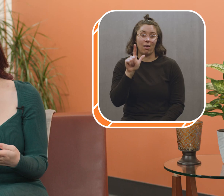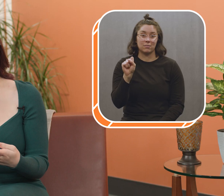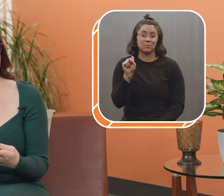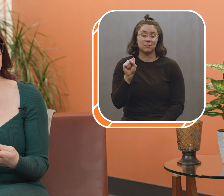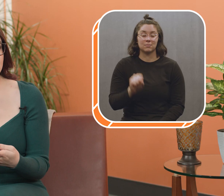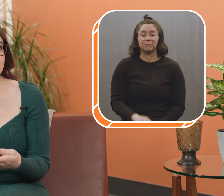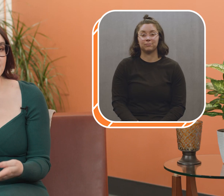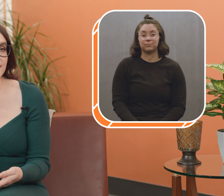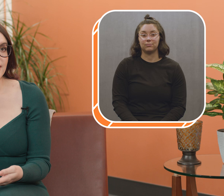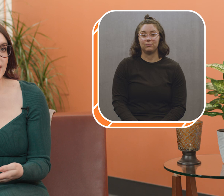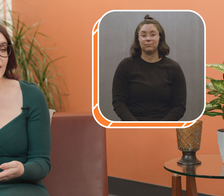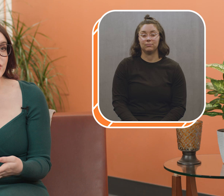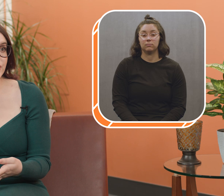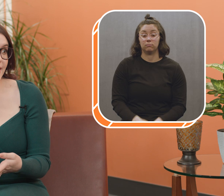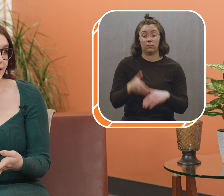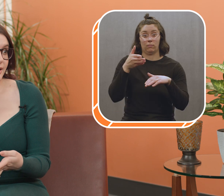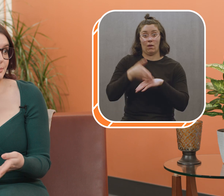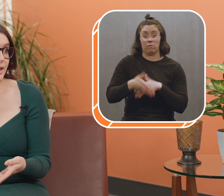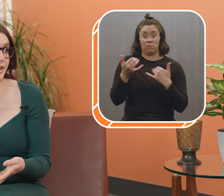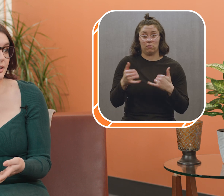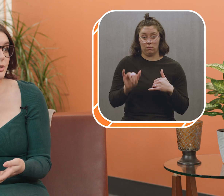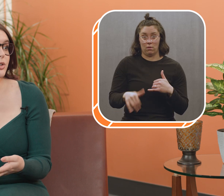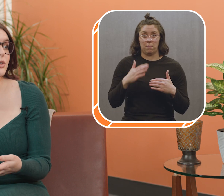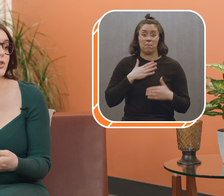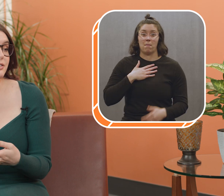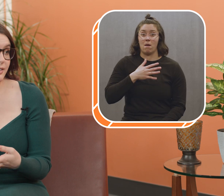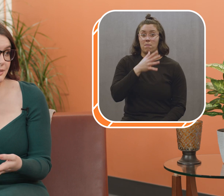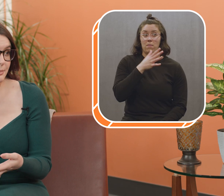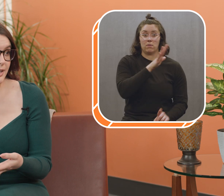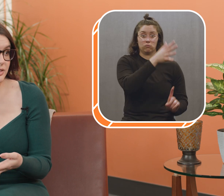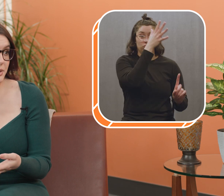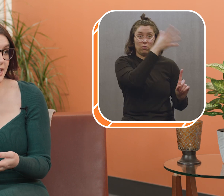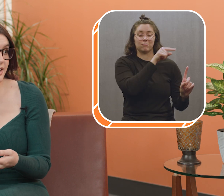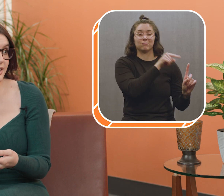And then after that, my maternal grandfather passed away.